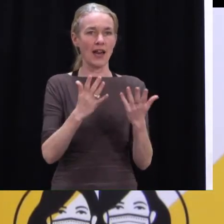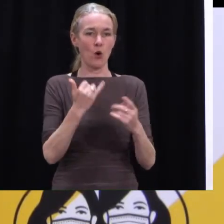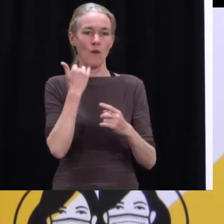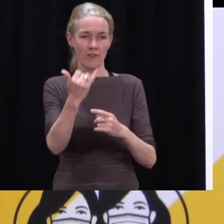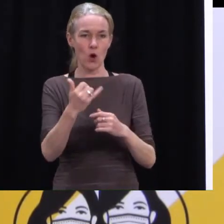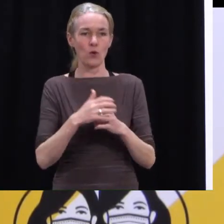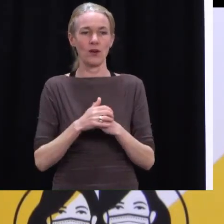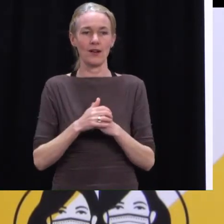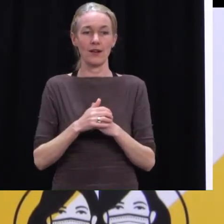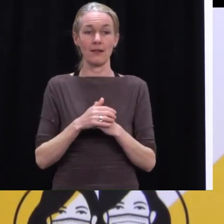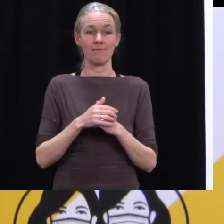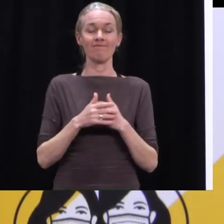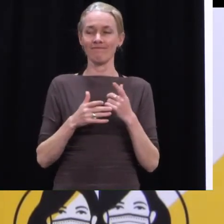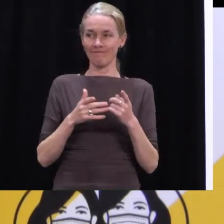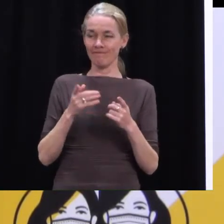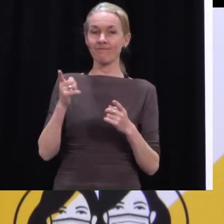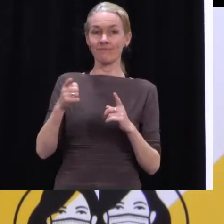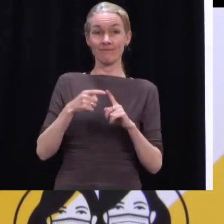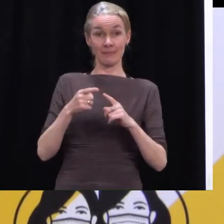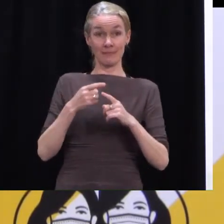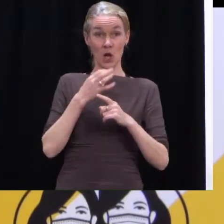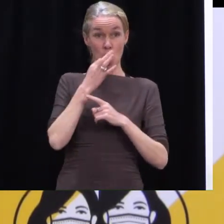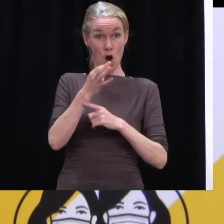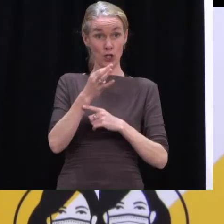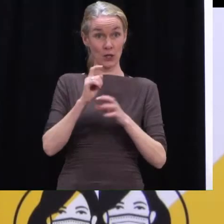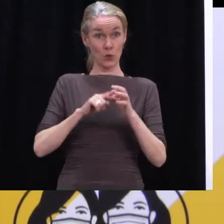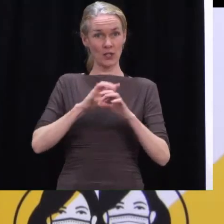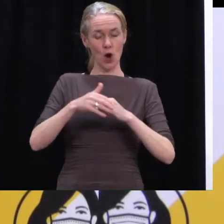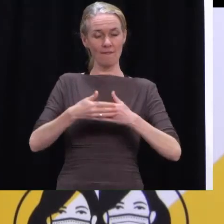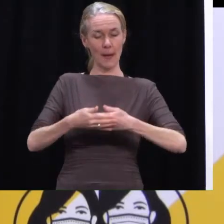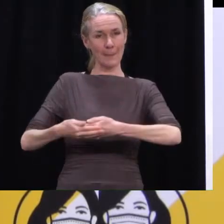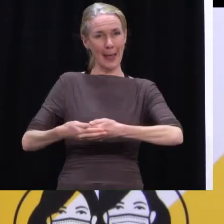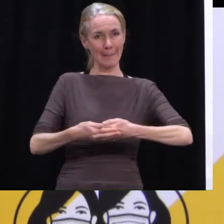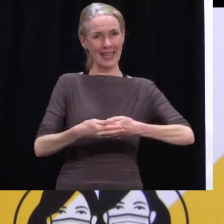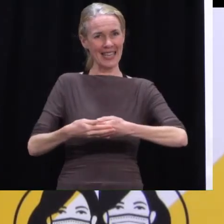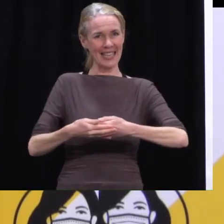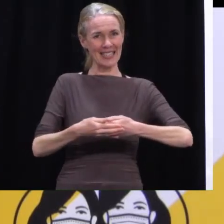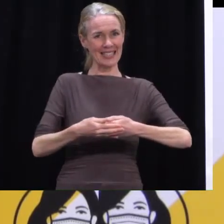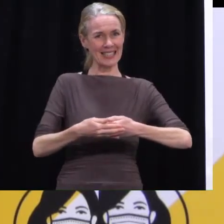it is important people rebook